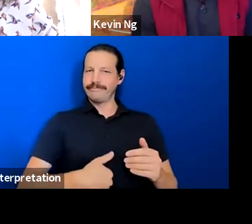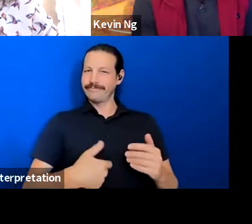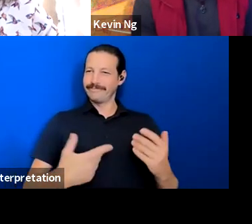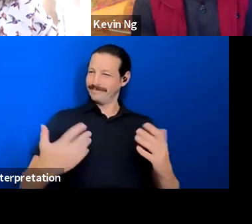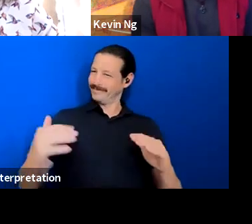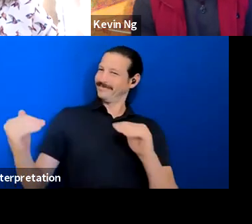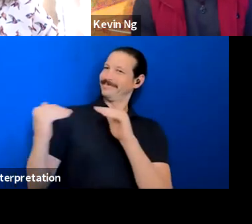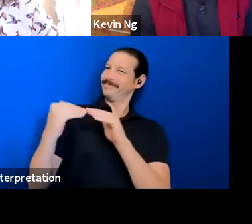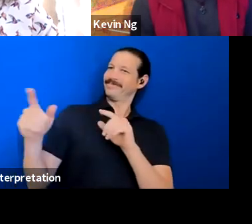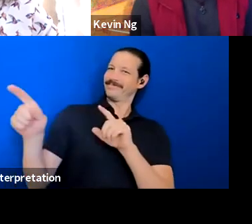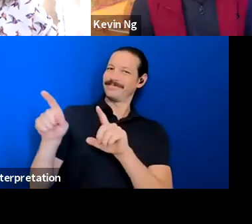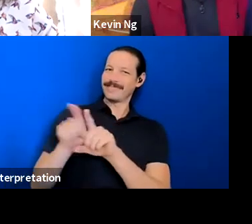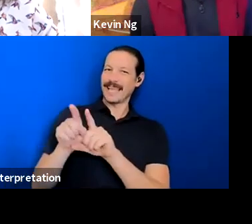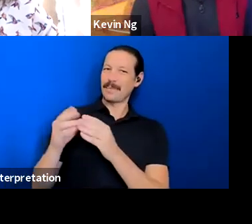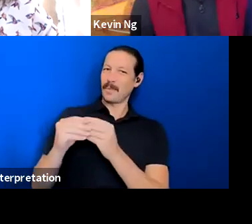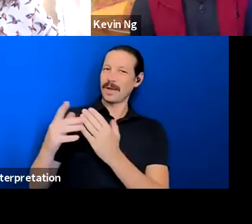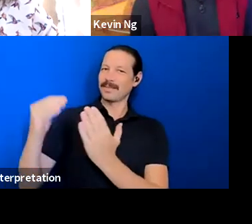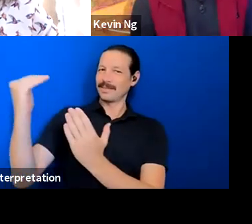It does take at least two panels for you to get confidence around it.